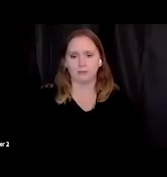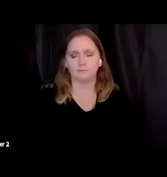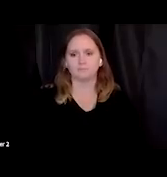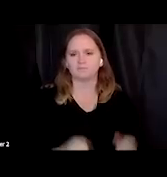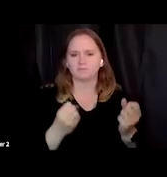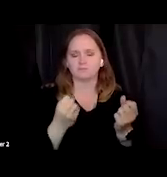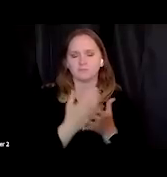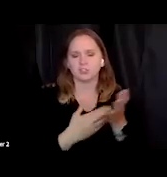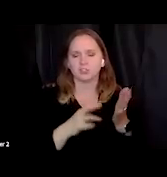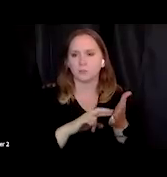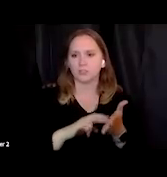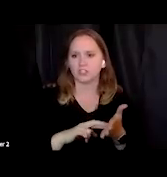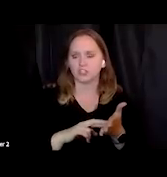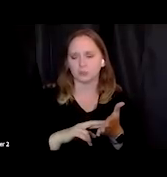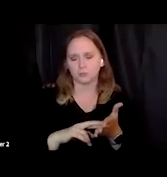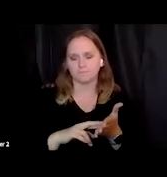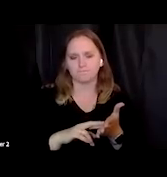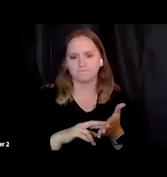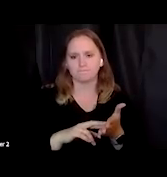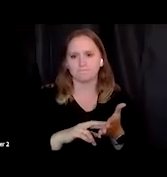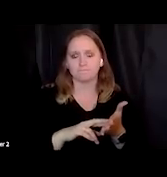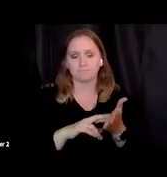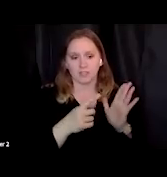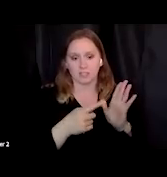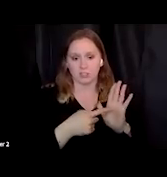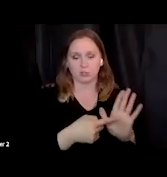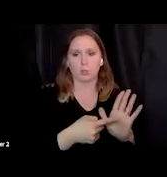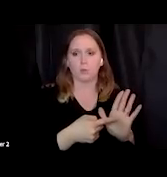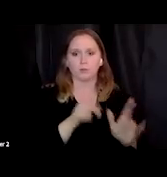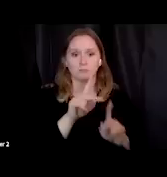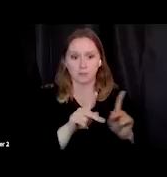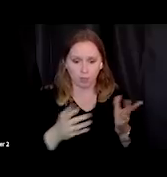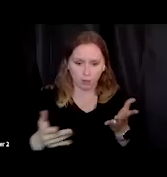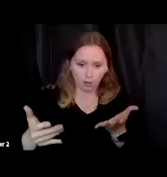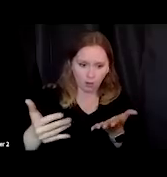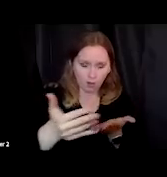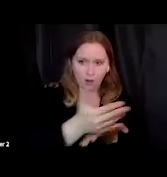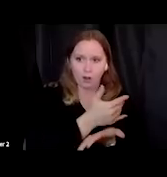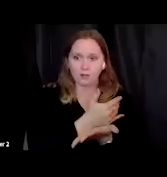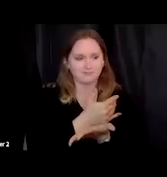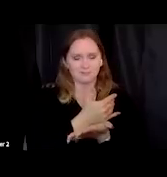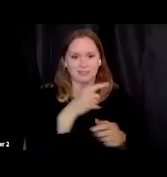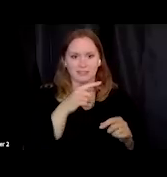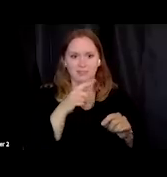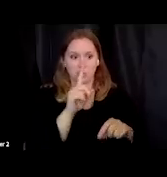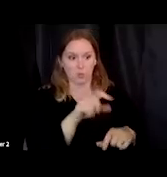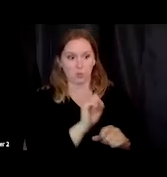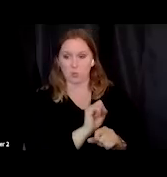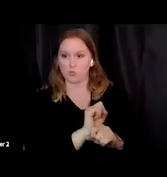but we need some more research that shows that hoarding, people who hoard have a harder time actually going to work for various reasons.